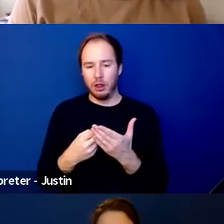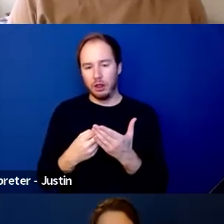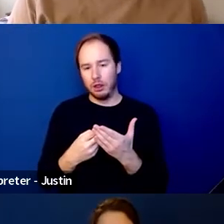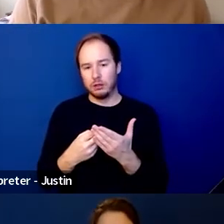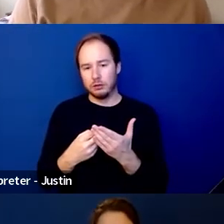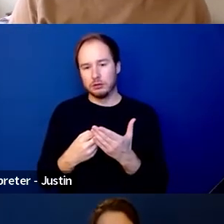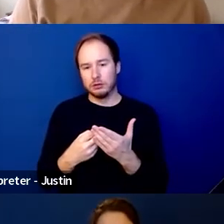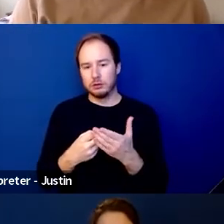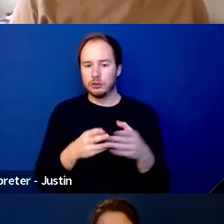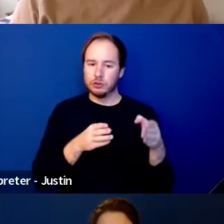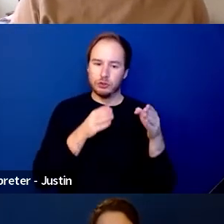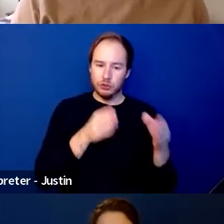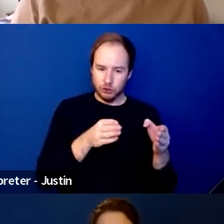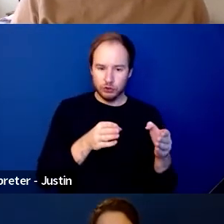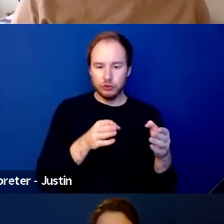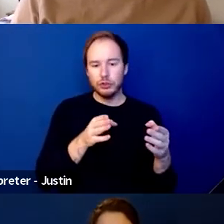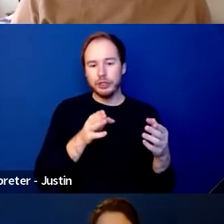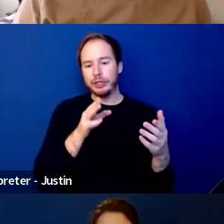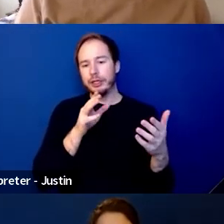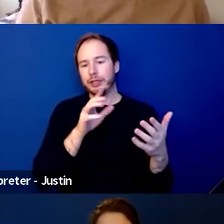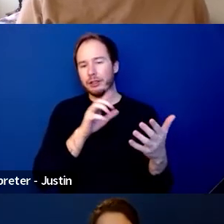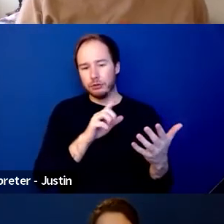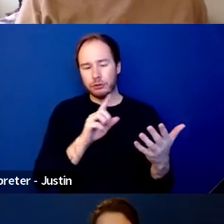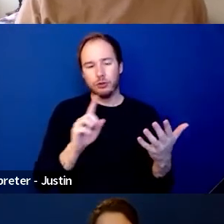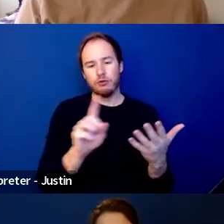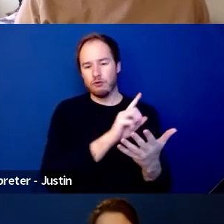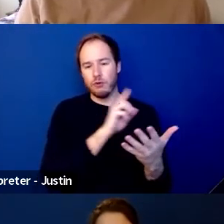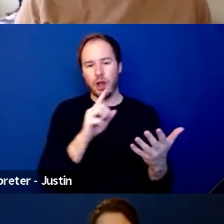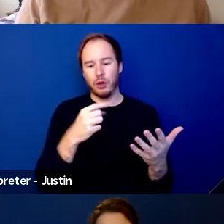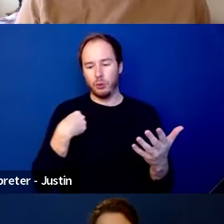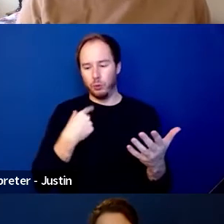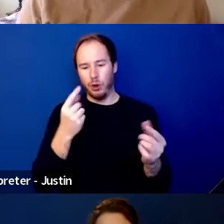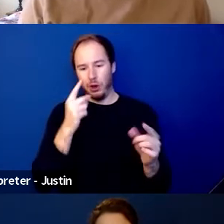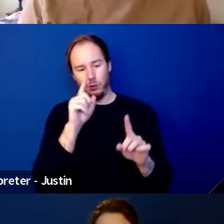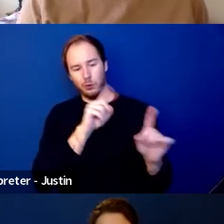street rounds in which we are dropping by different encampments